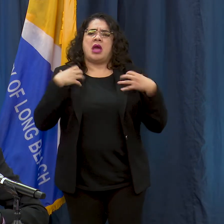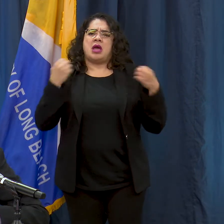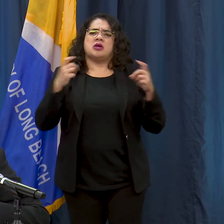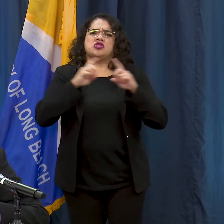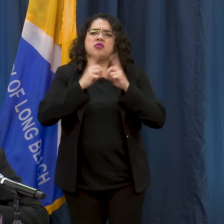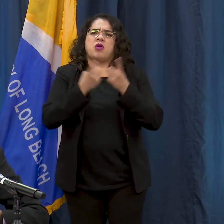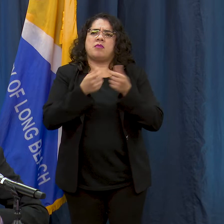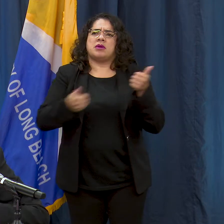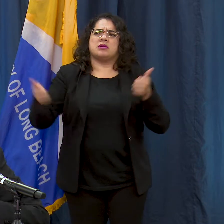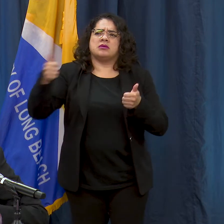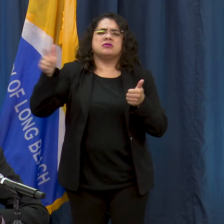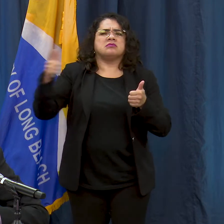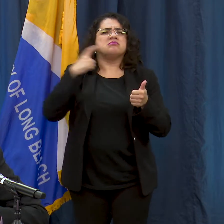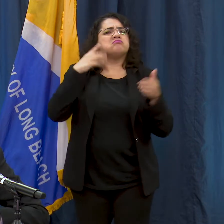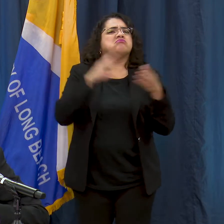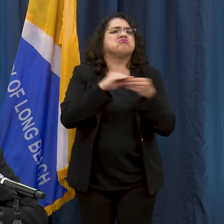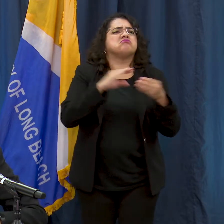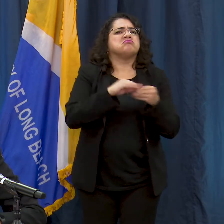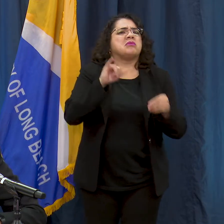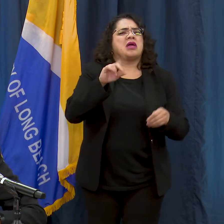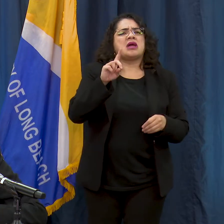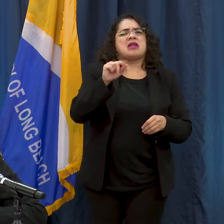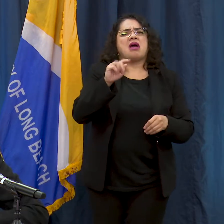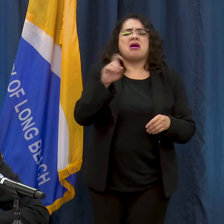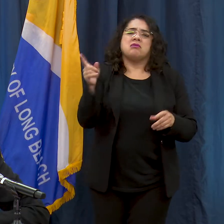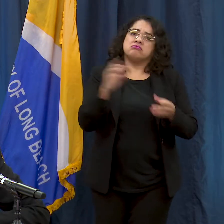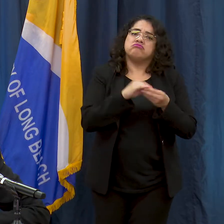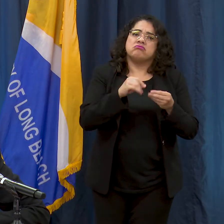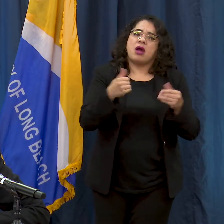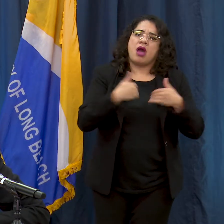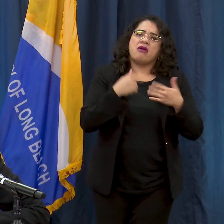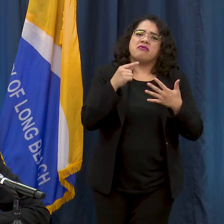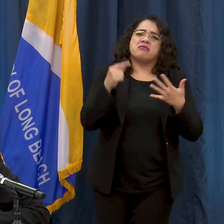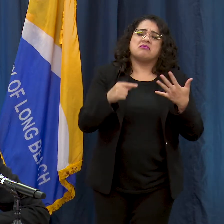in conversations mentioned that data to me so I'm sure Kelly we can get that and